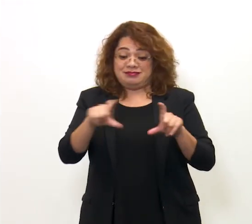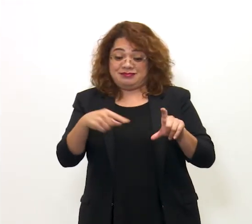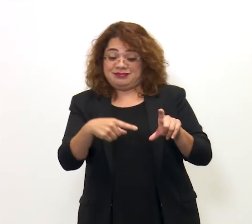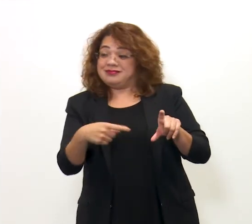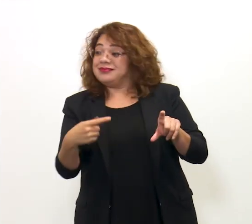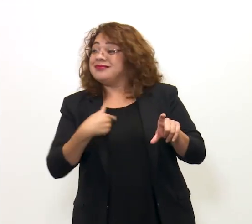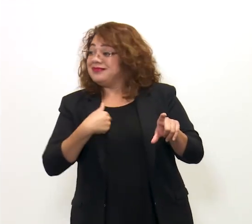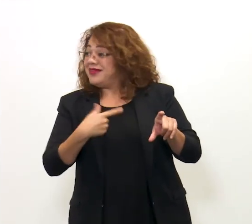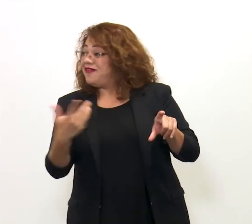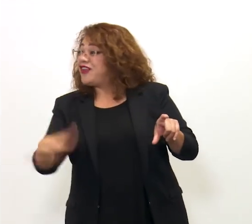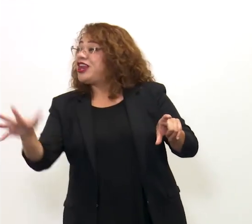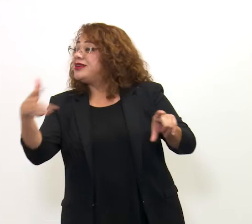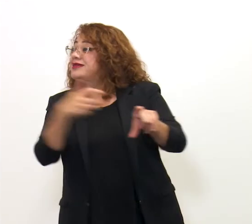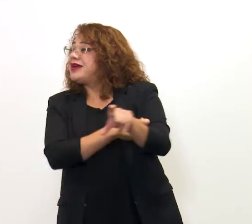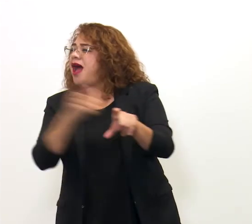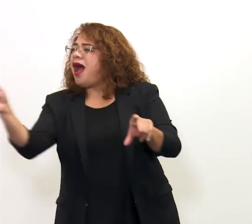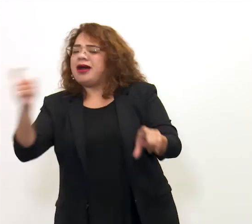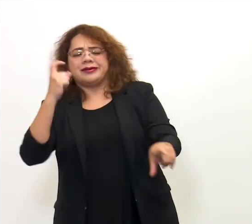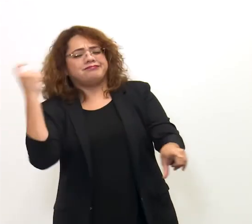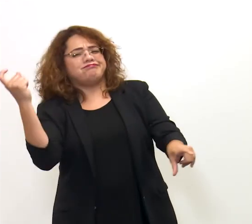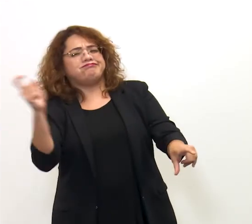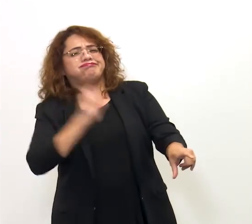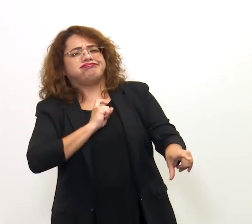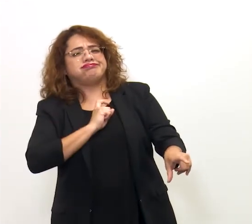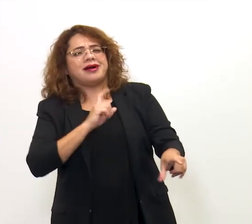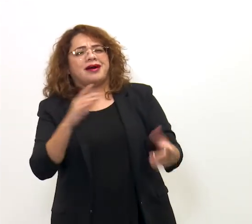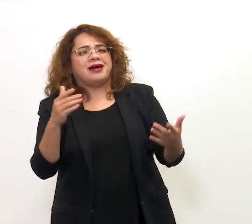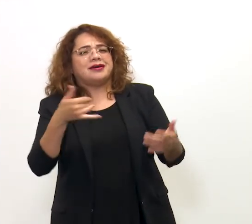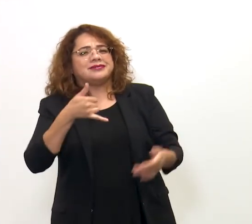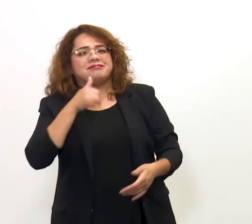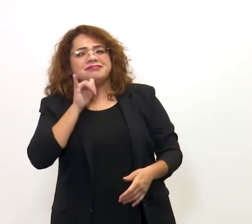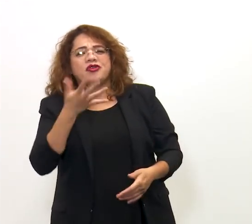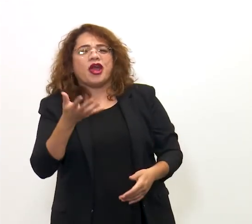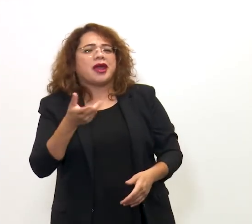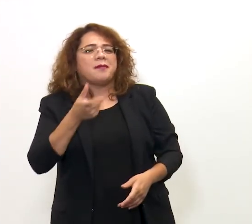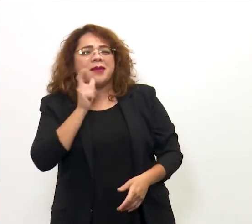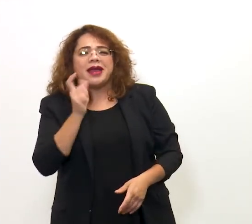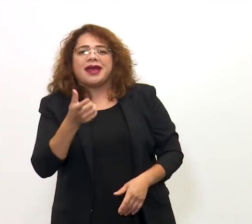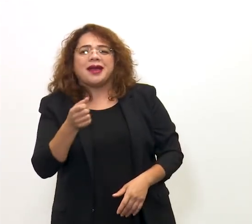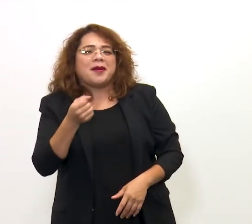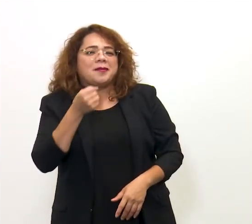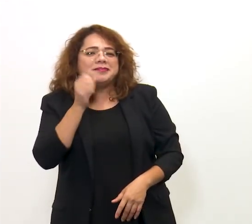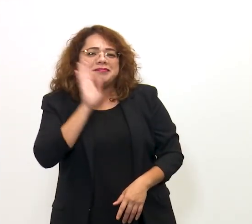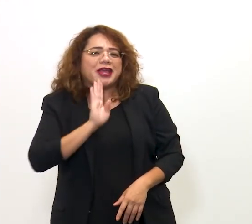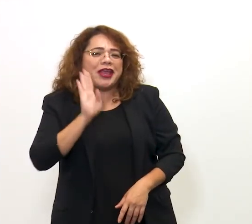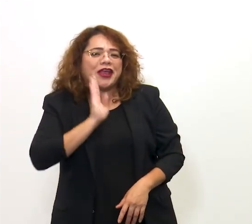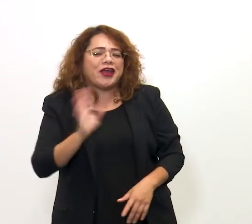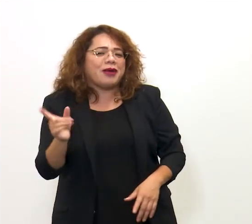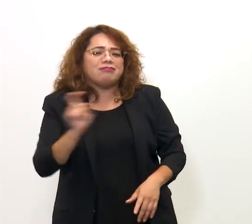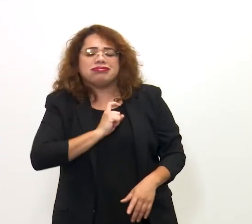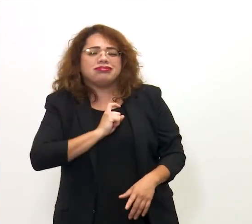stub. I think all of those types of programs are, we have to be debated here. We're,